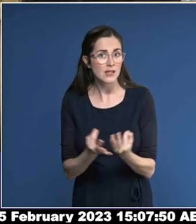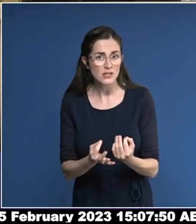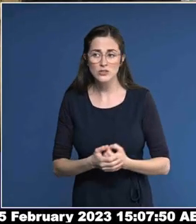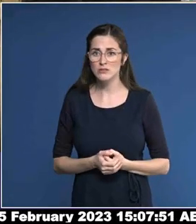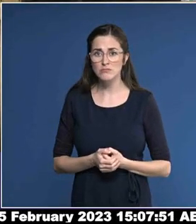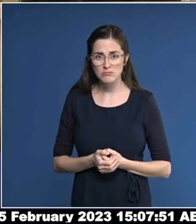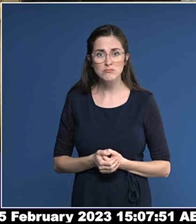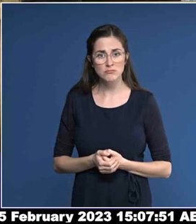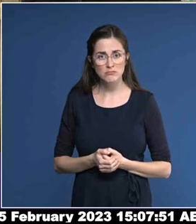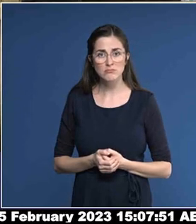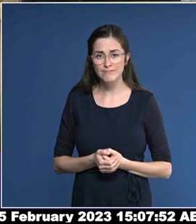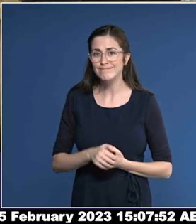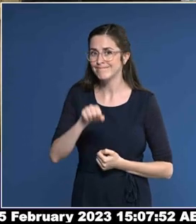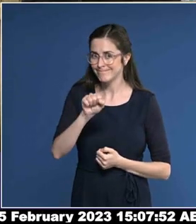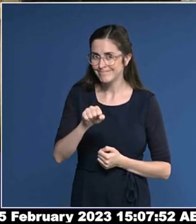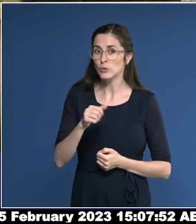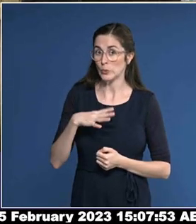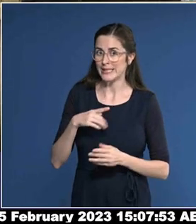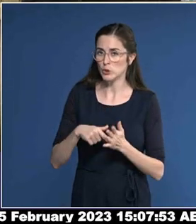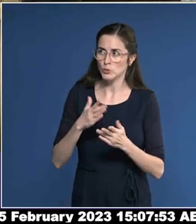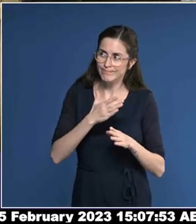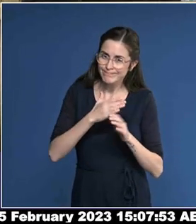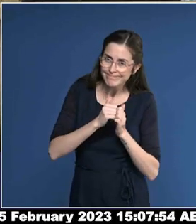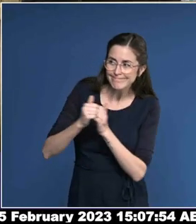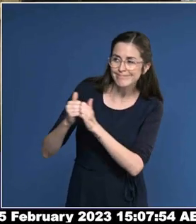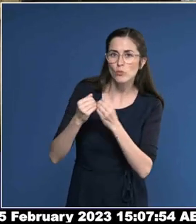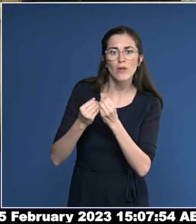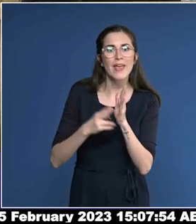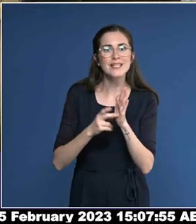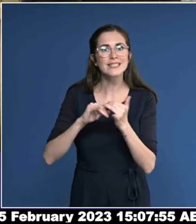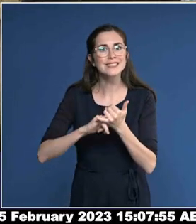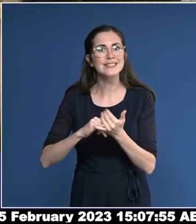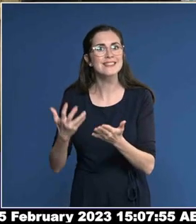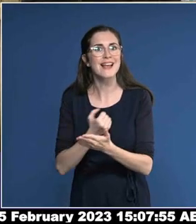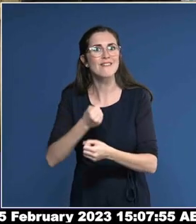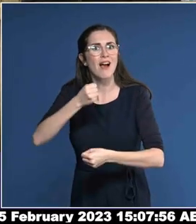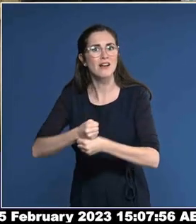NDIS and for the NDIS to take more of a learning and development approach, together